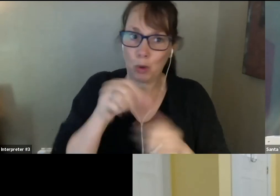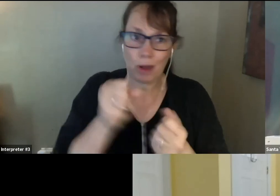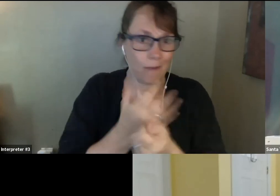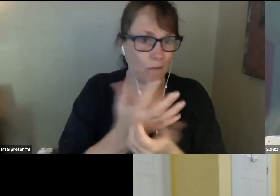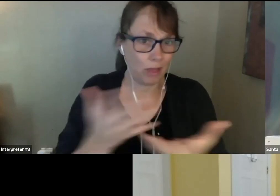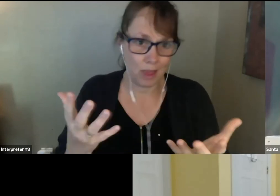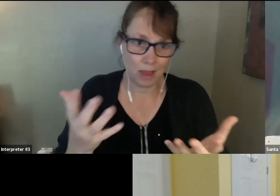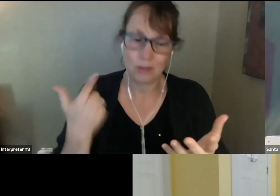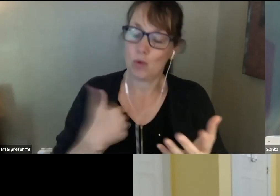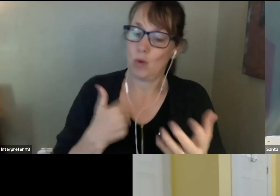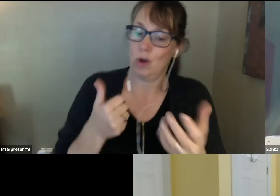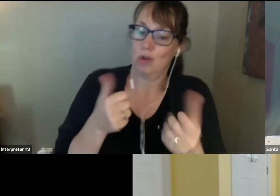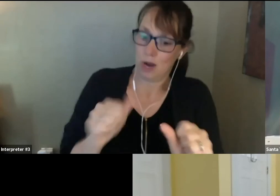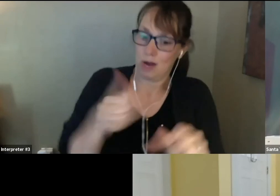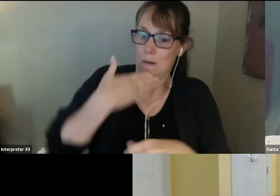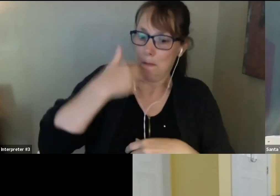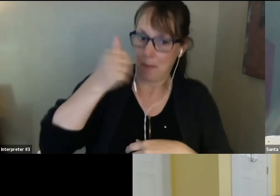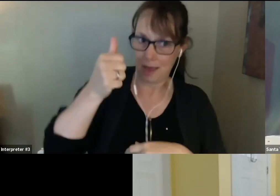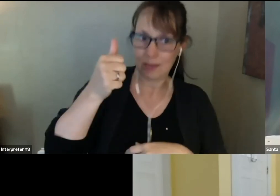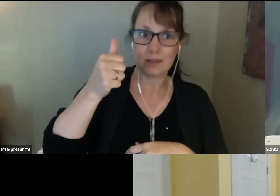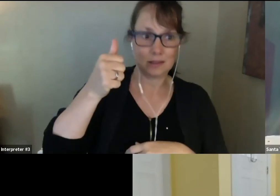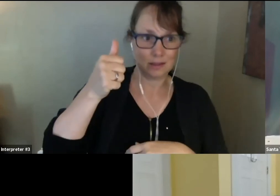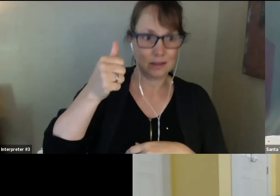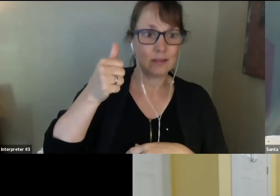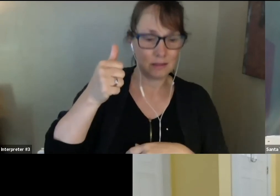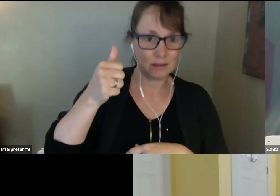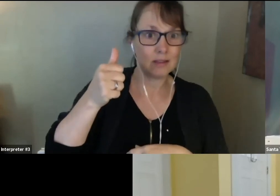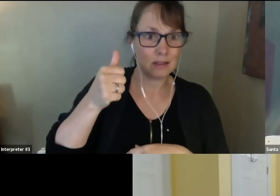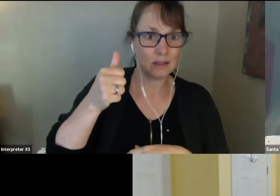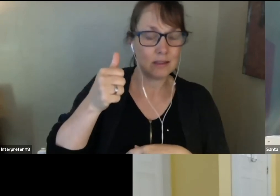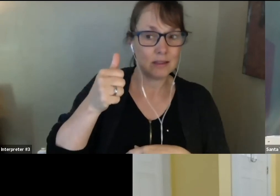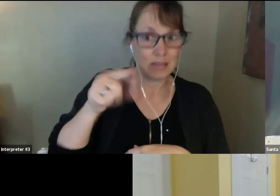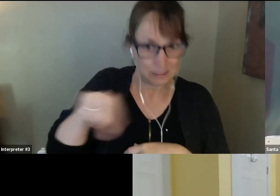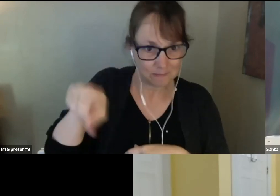that we have key staff that are sitting in on the calls so we can capture that as we